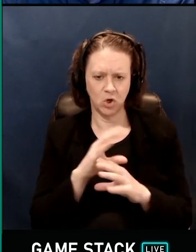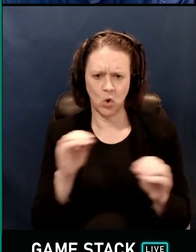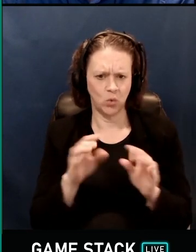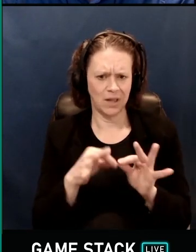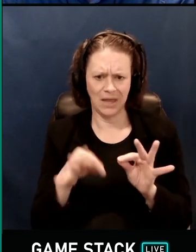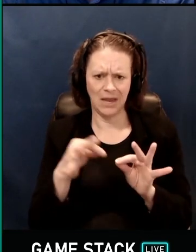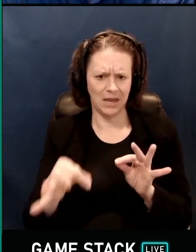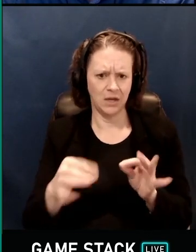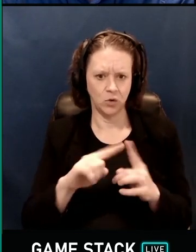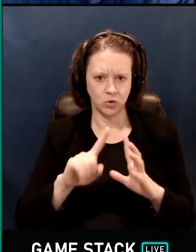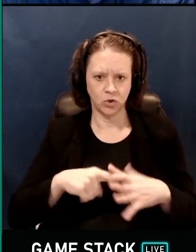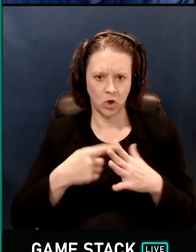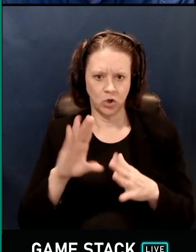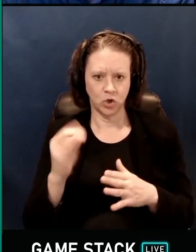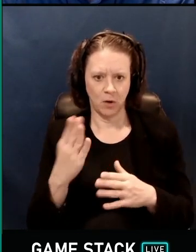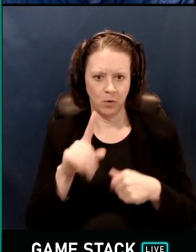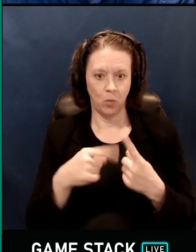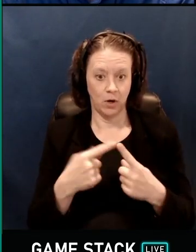are virtual machine already started.